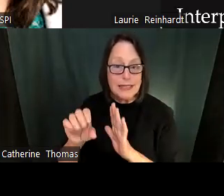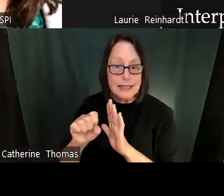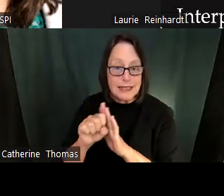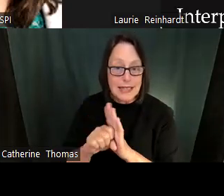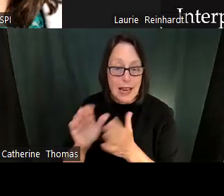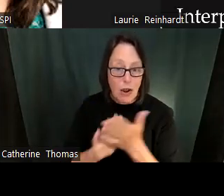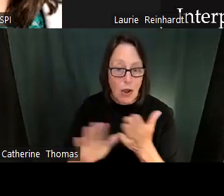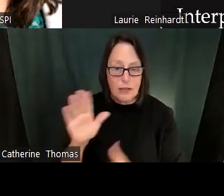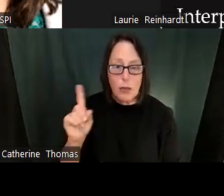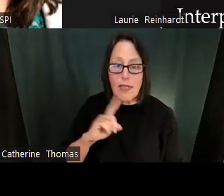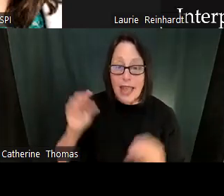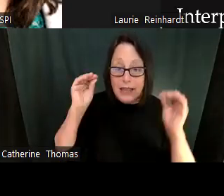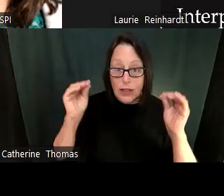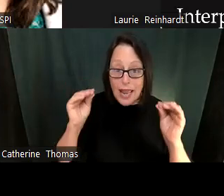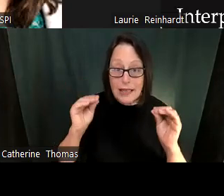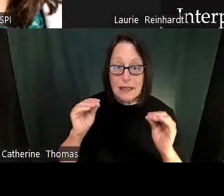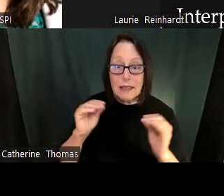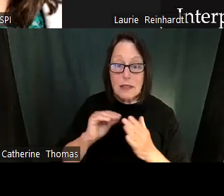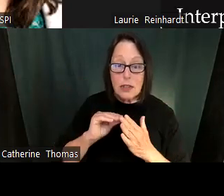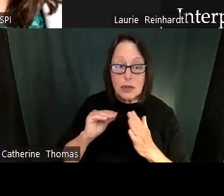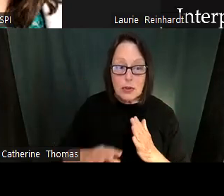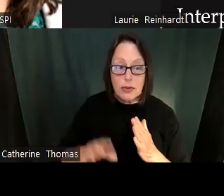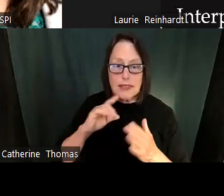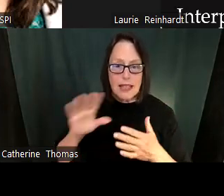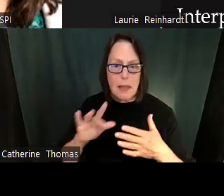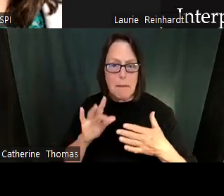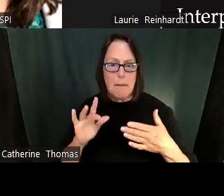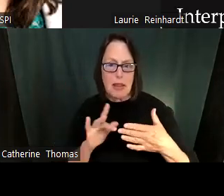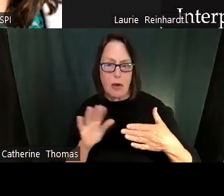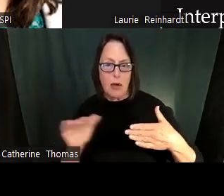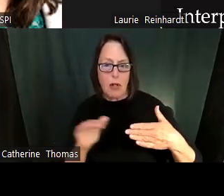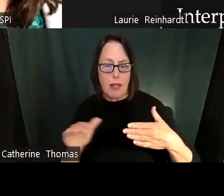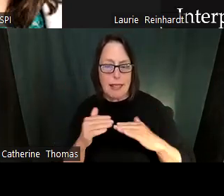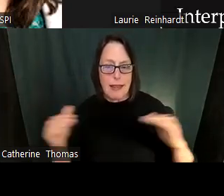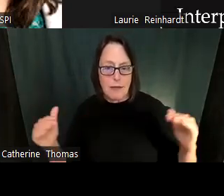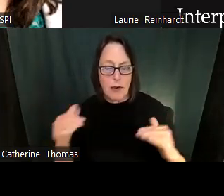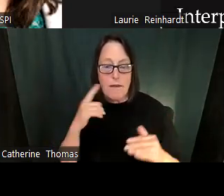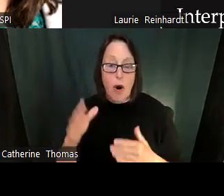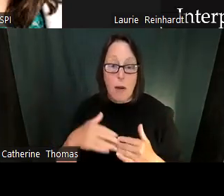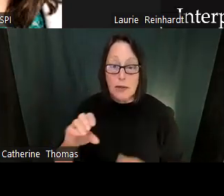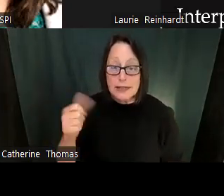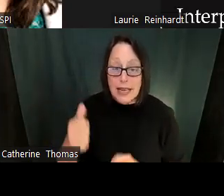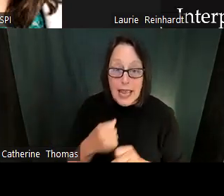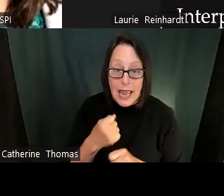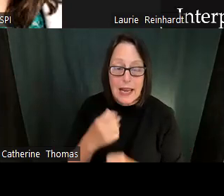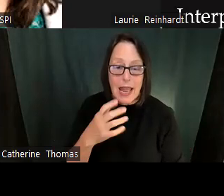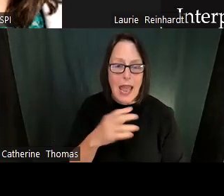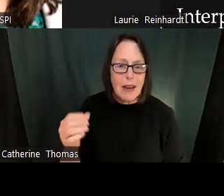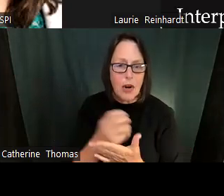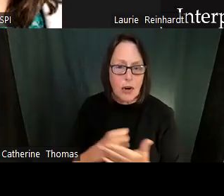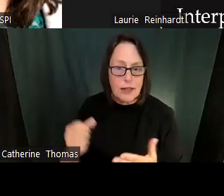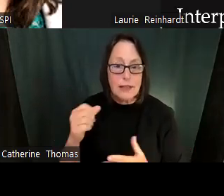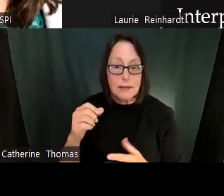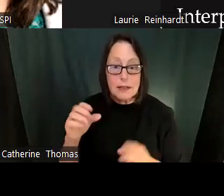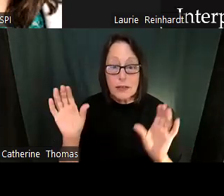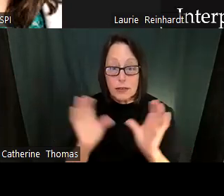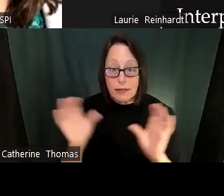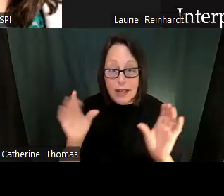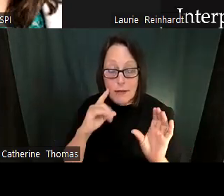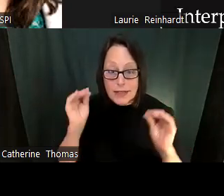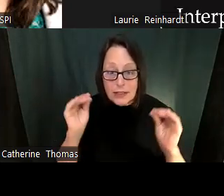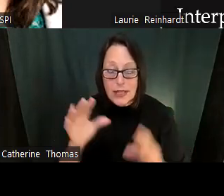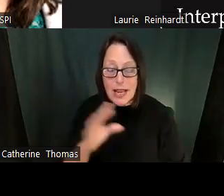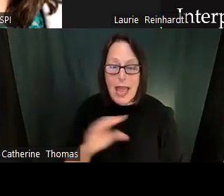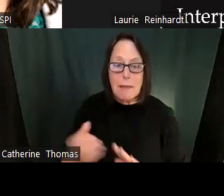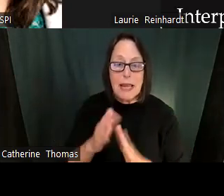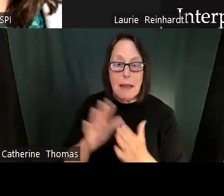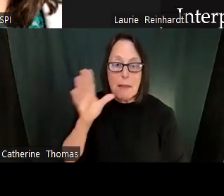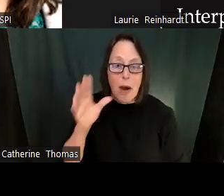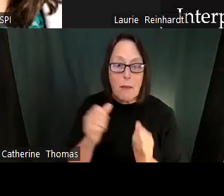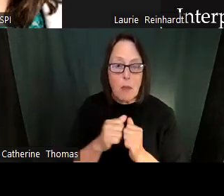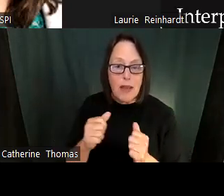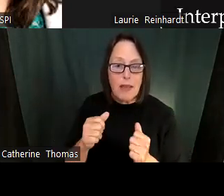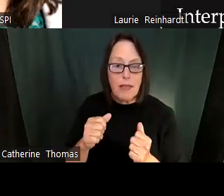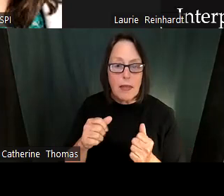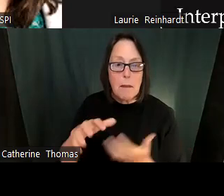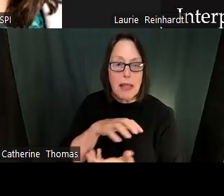And served as an Americorps reading tutor and leader. Worked as a parent educator. And received a master in teaching degree from the Evergreen State College.